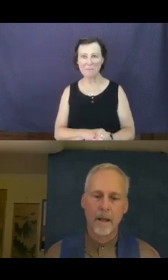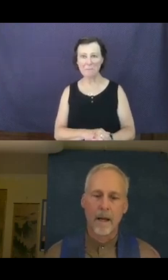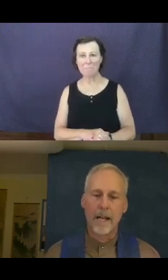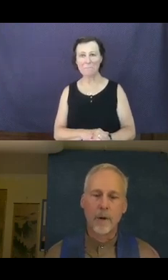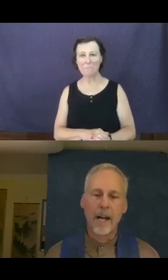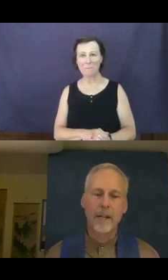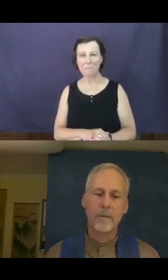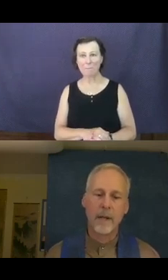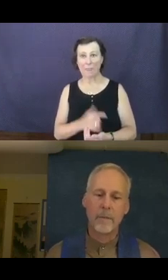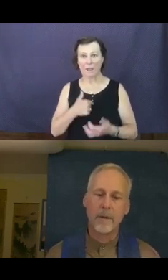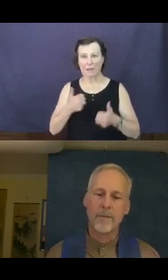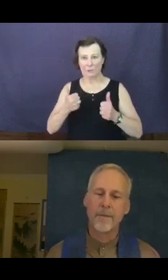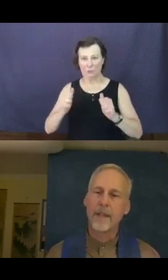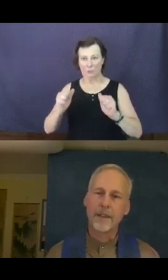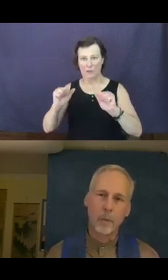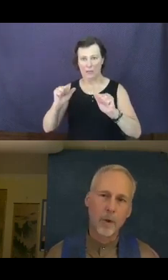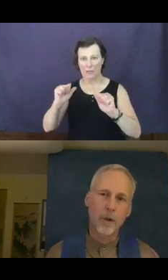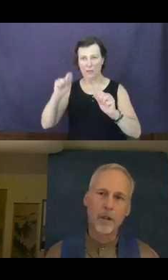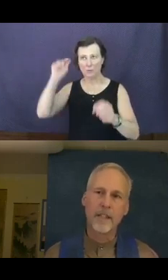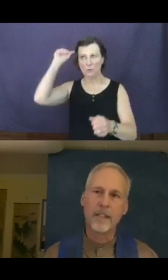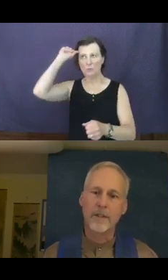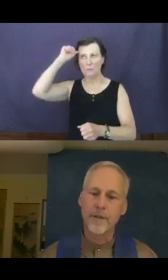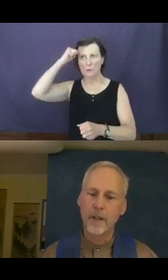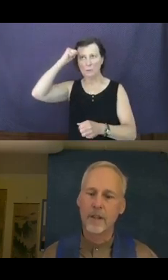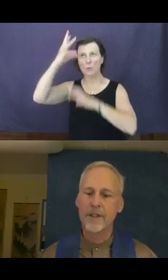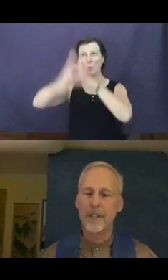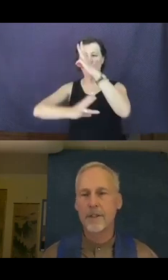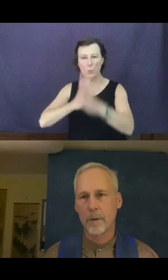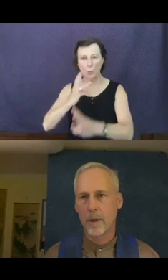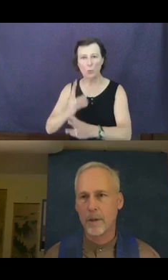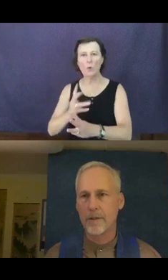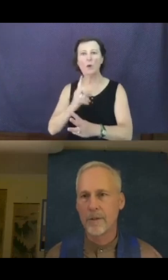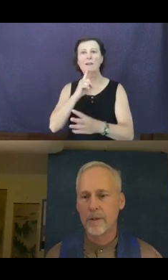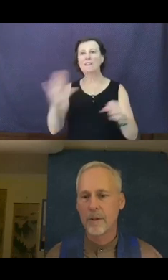I try to remember that the world is full of six-year-olds